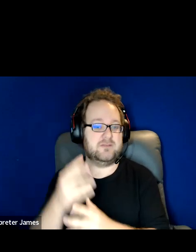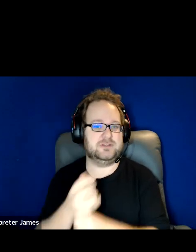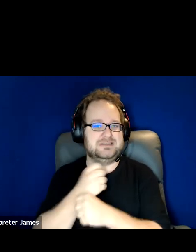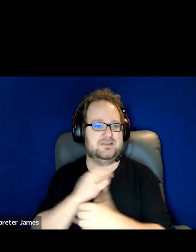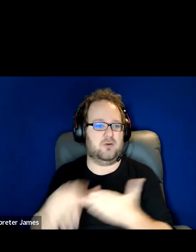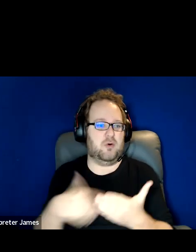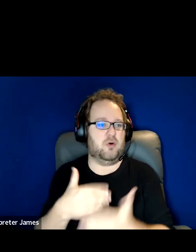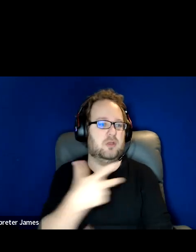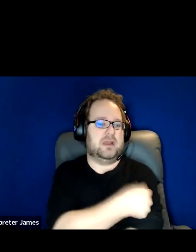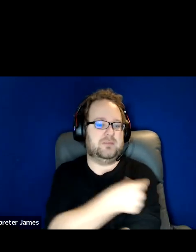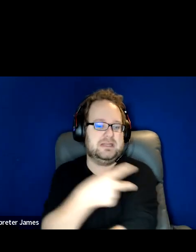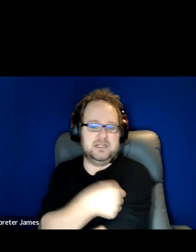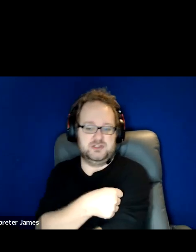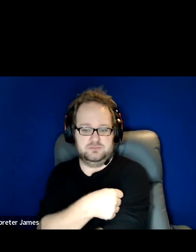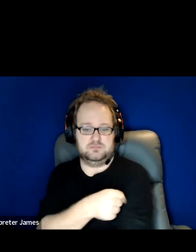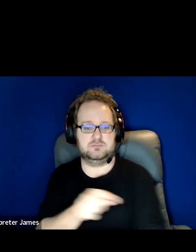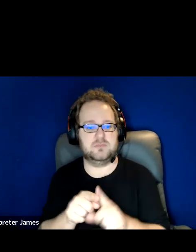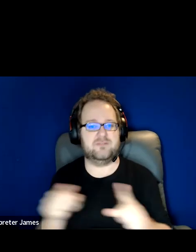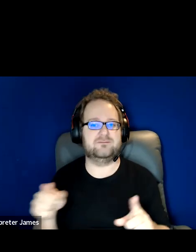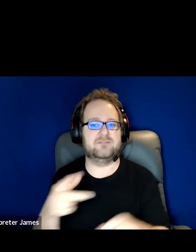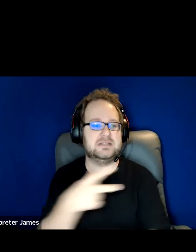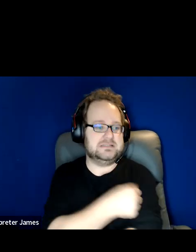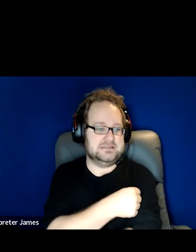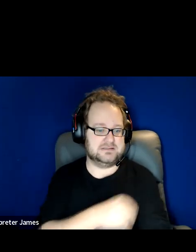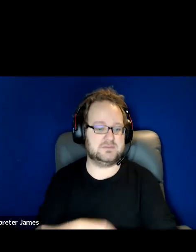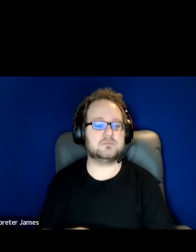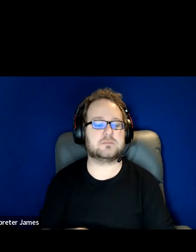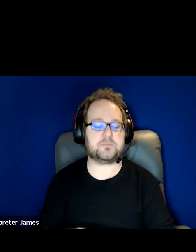recommendations all of the recommended vaccines. And 24